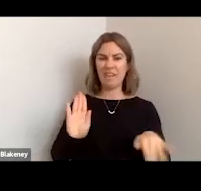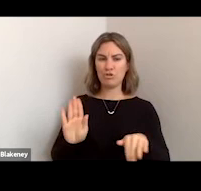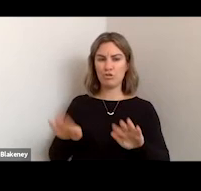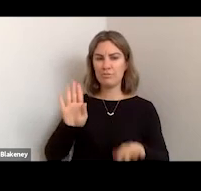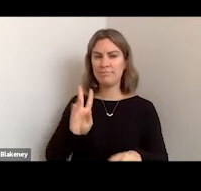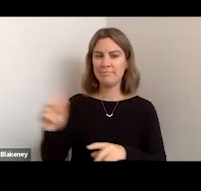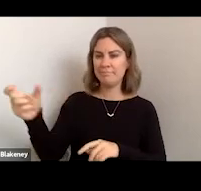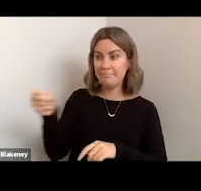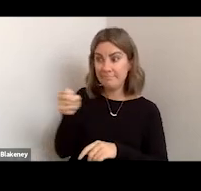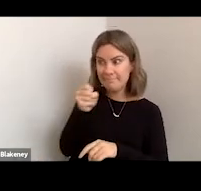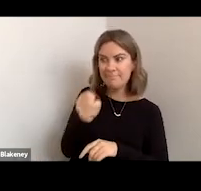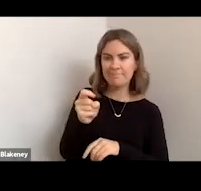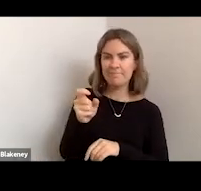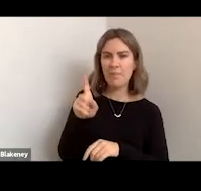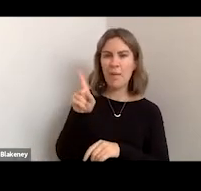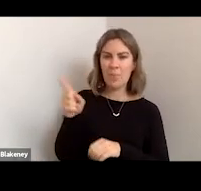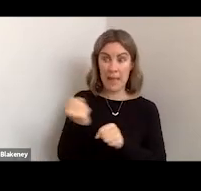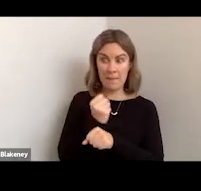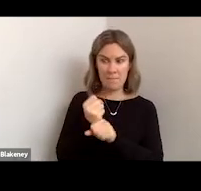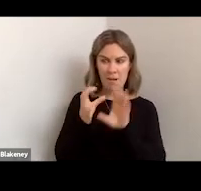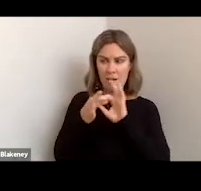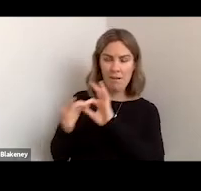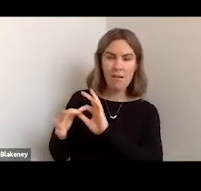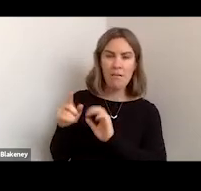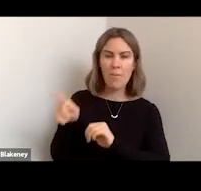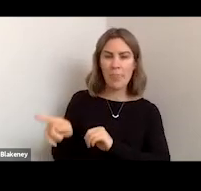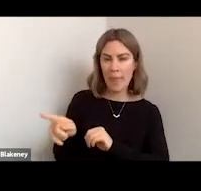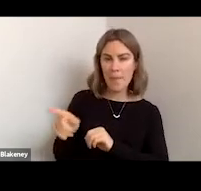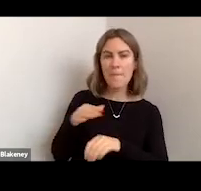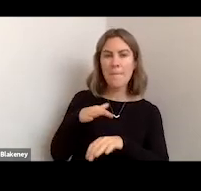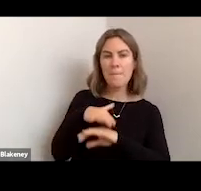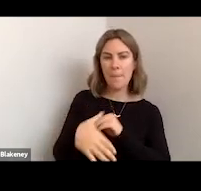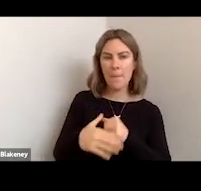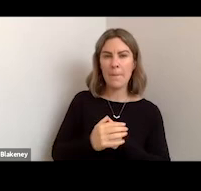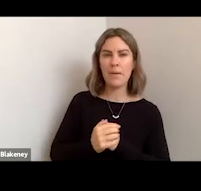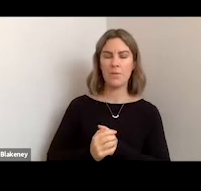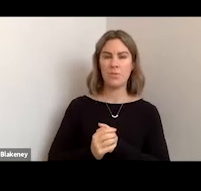them around the fashion that was inside - that was the costumes for